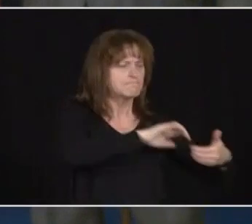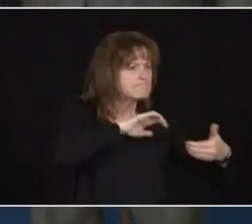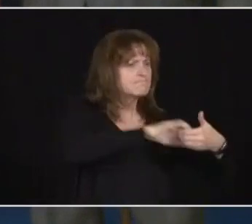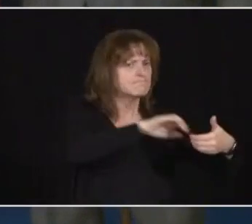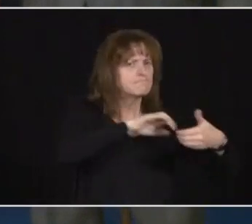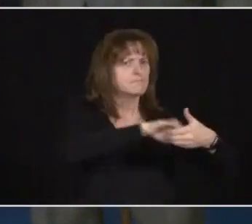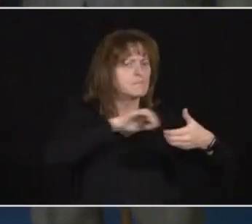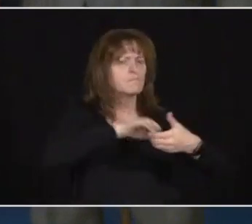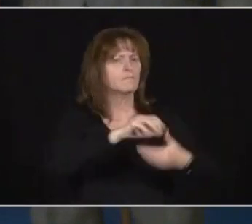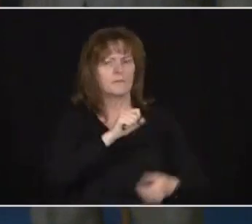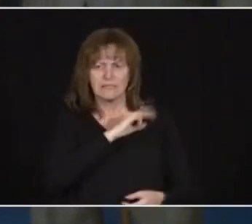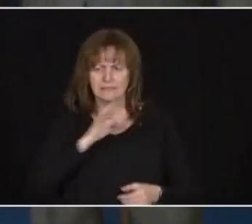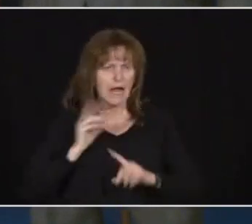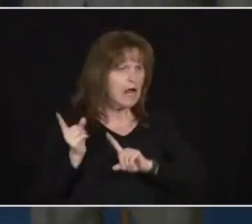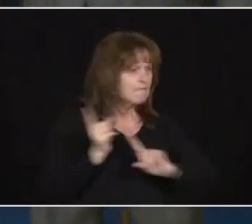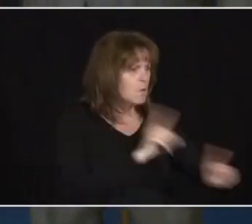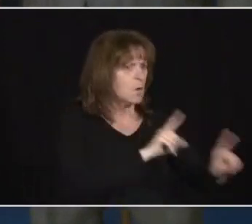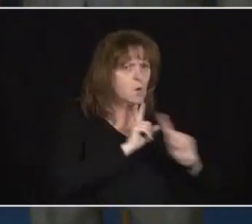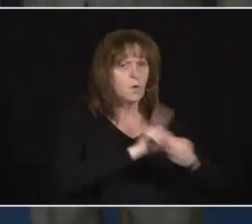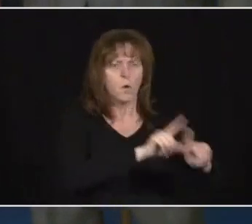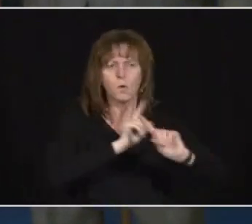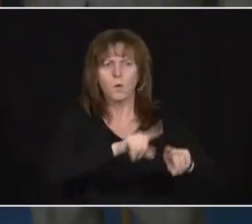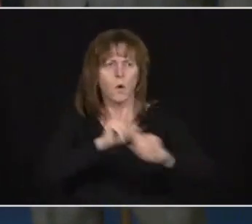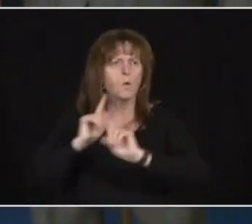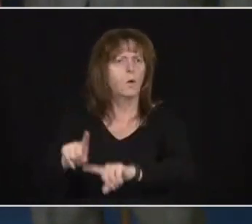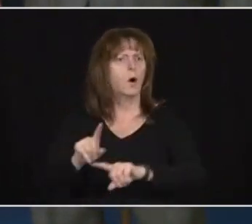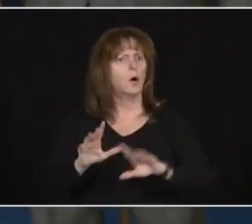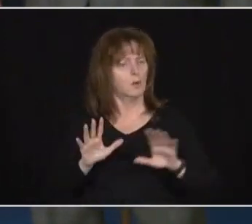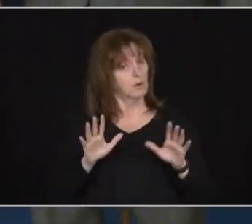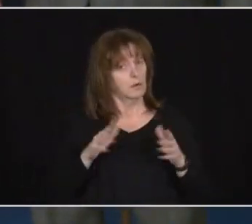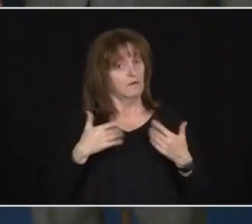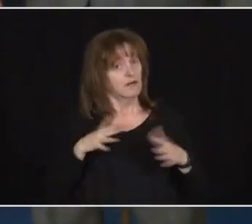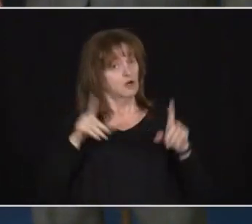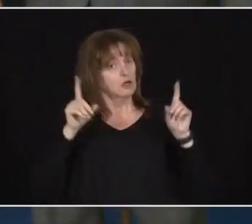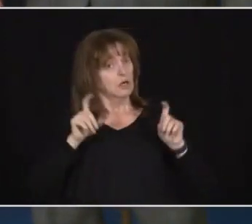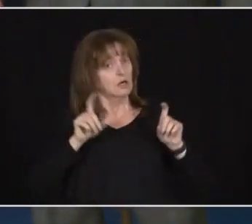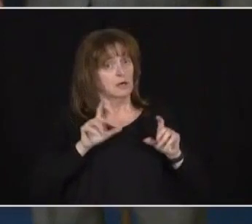hospitals that are prepared to partner with long-term care homes and send staff in.